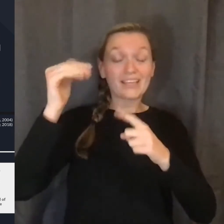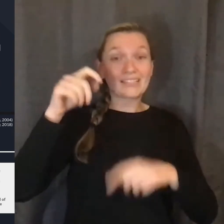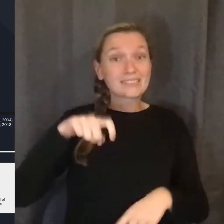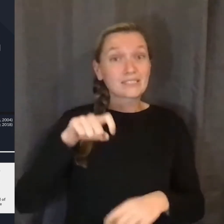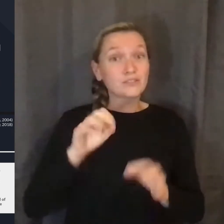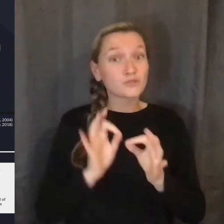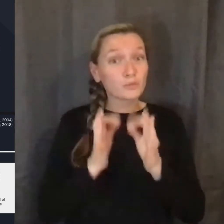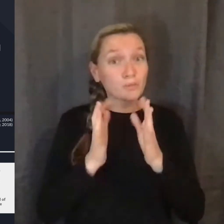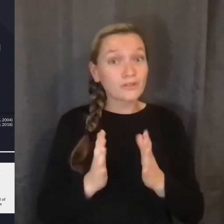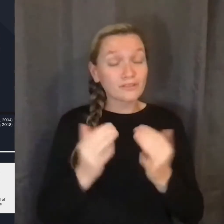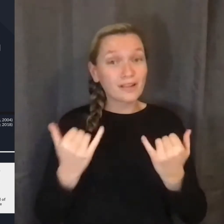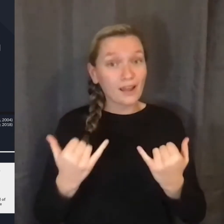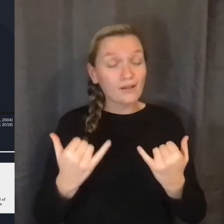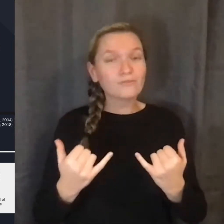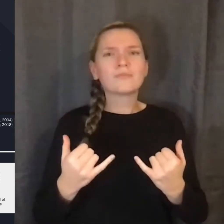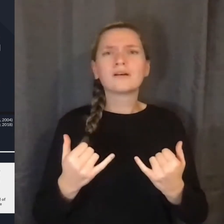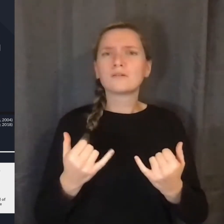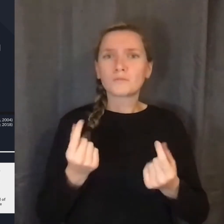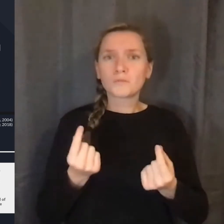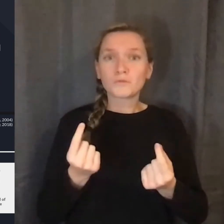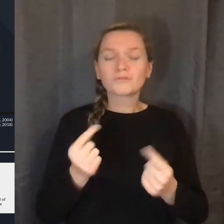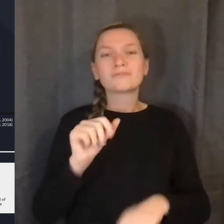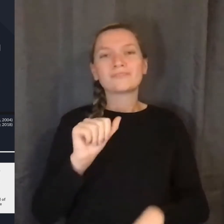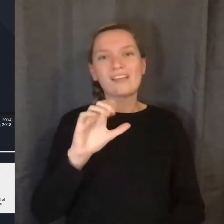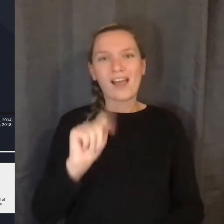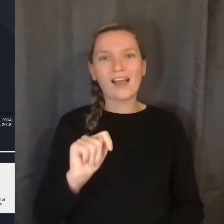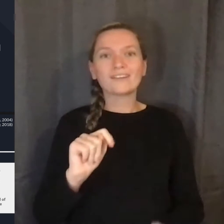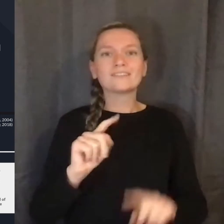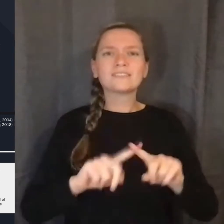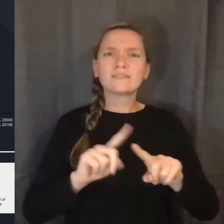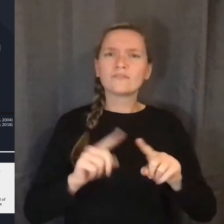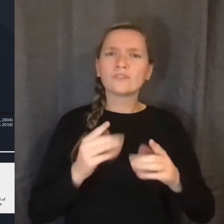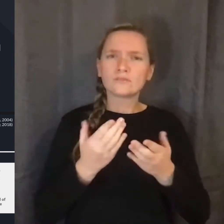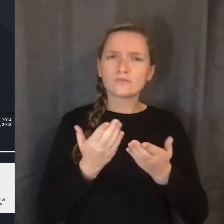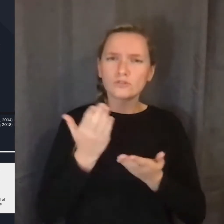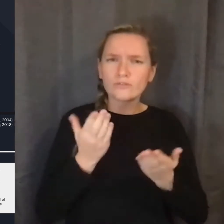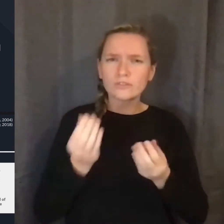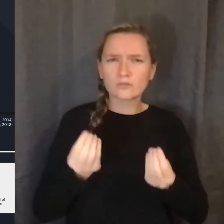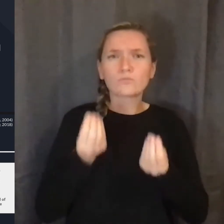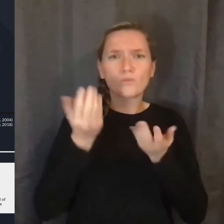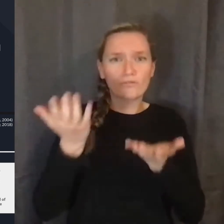mainstream settings need services provided through this act. Like having an interpreter.